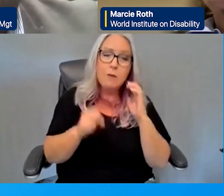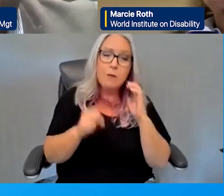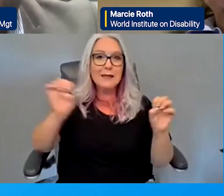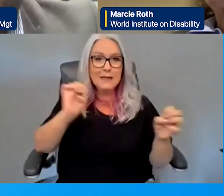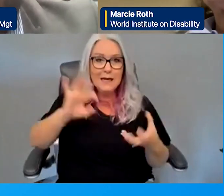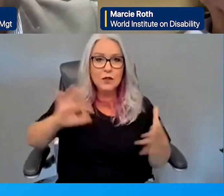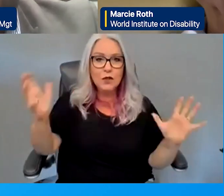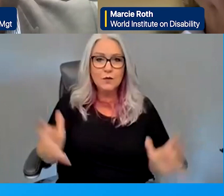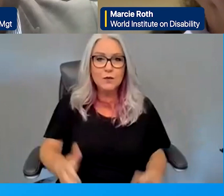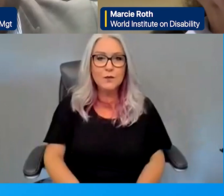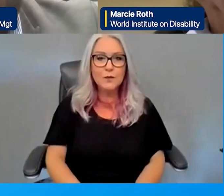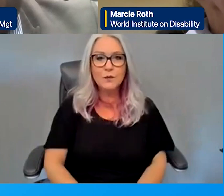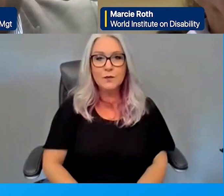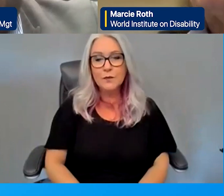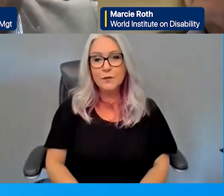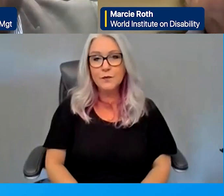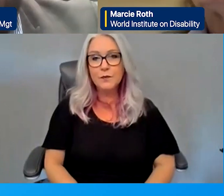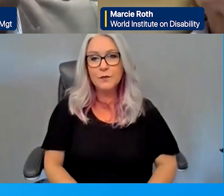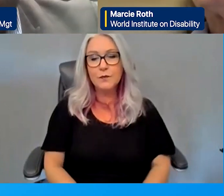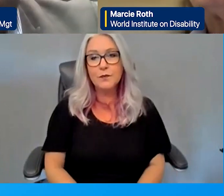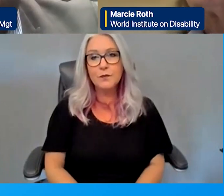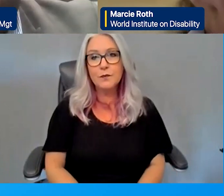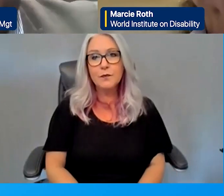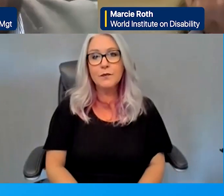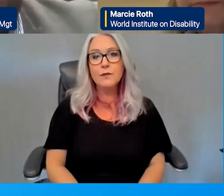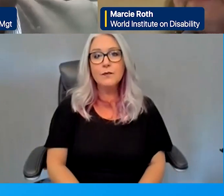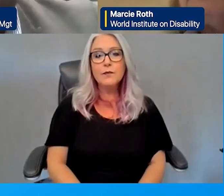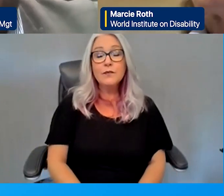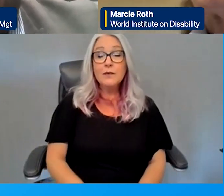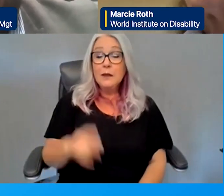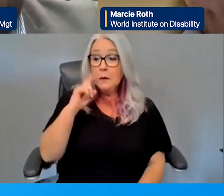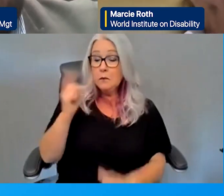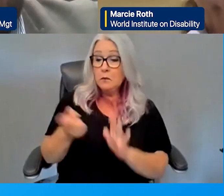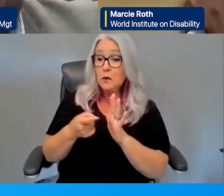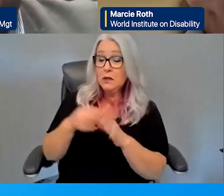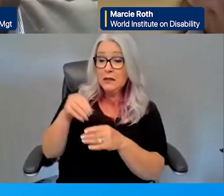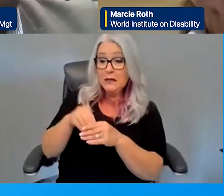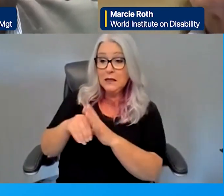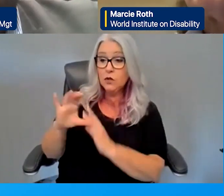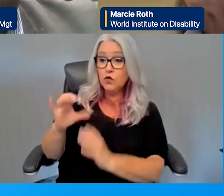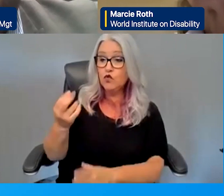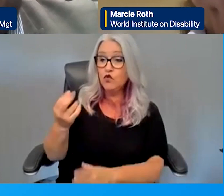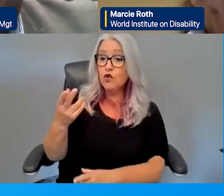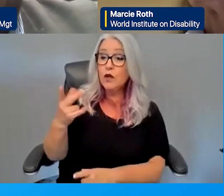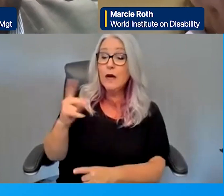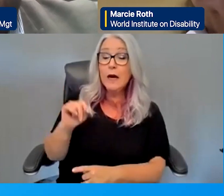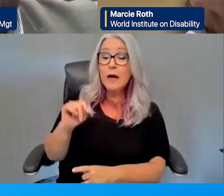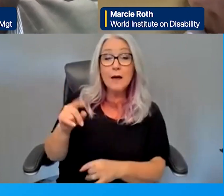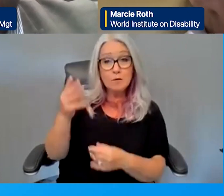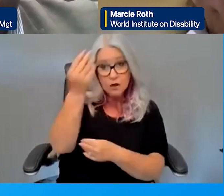is very helpful, that distinction as mentioned in the chat. And just want to remind all the participants please do